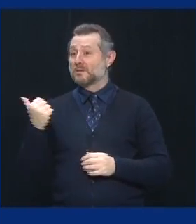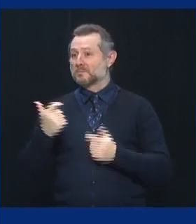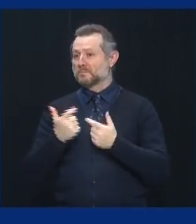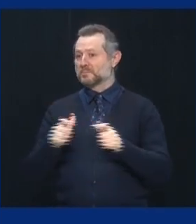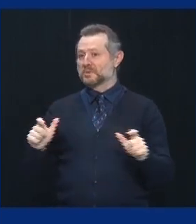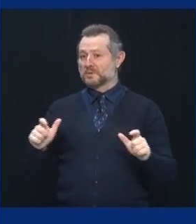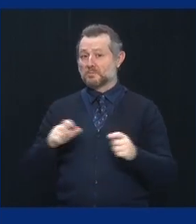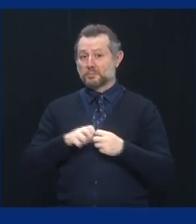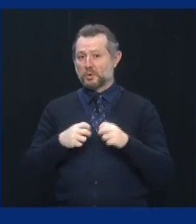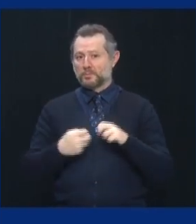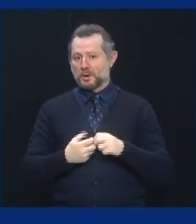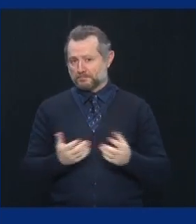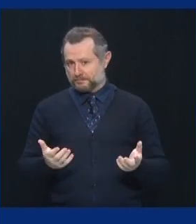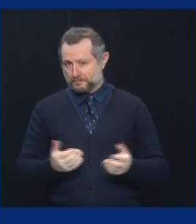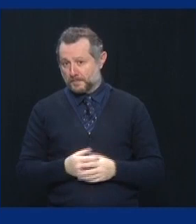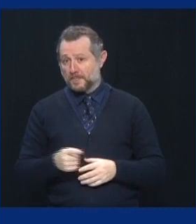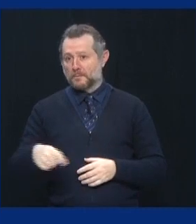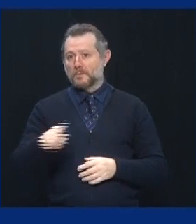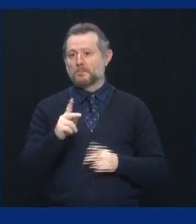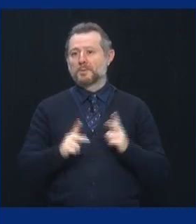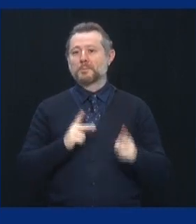WE WILL BREAK OUR HINEY, "HINEY"